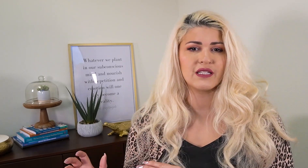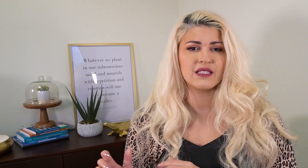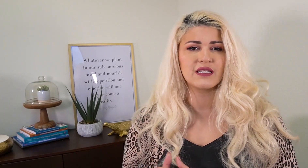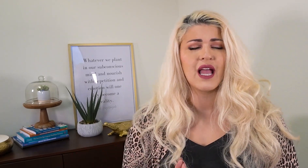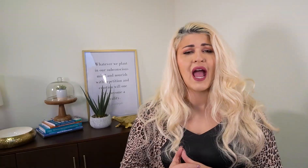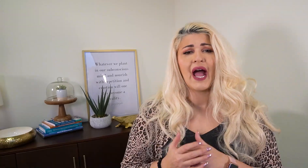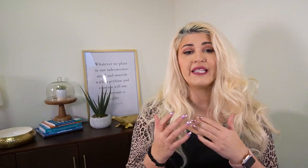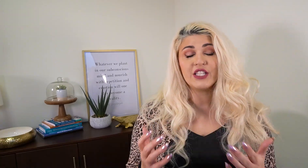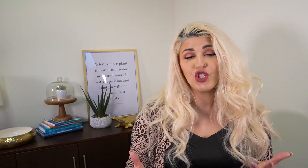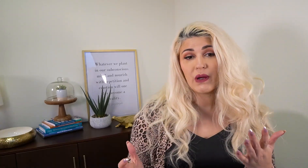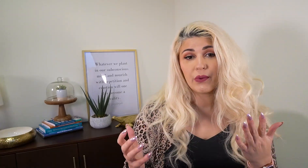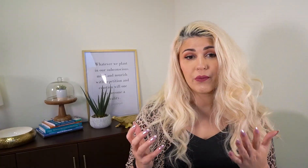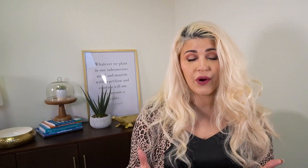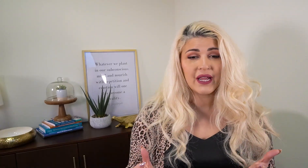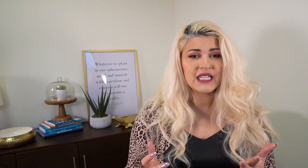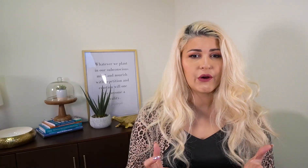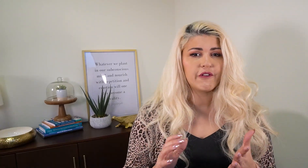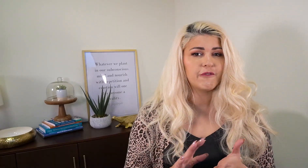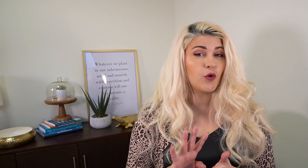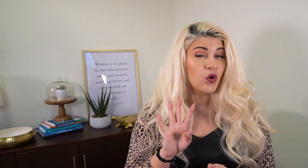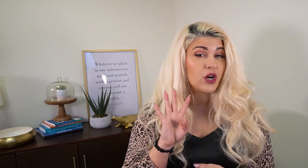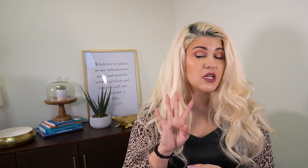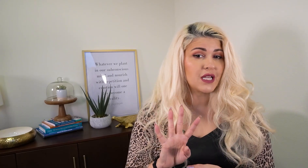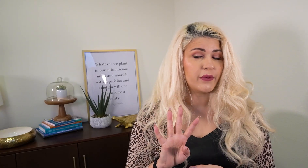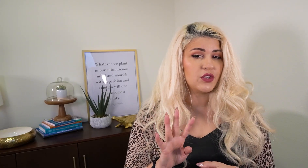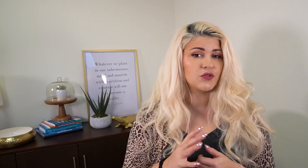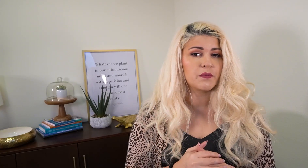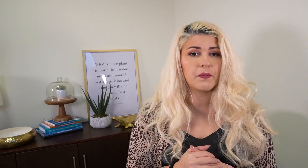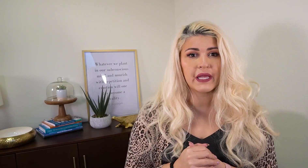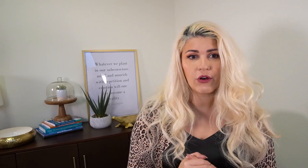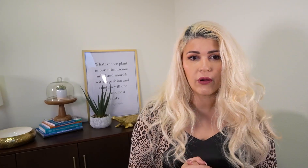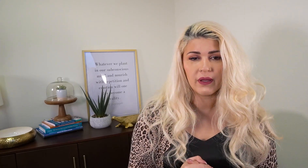I teach you my proprietary four W's pyramid tool